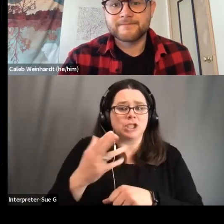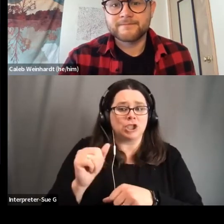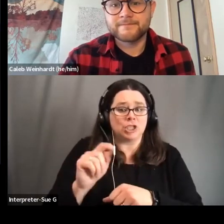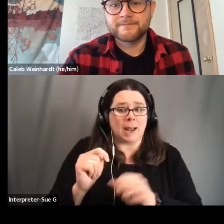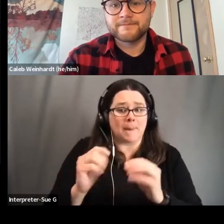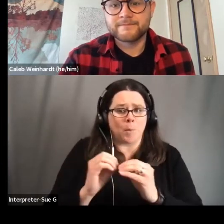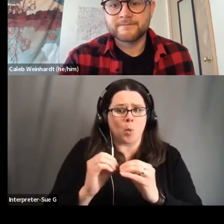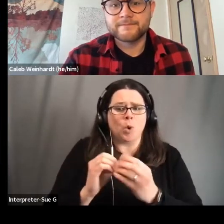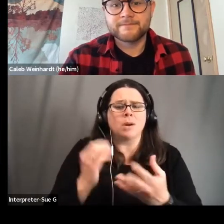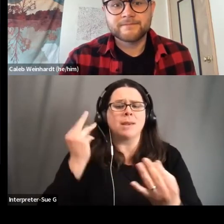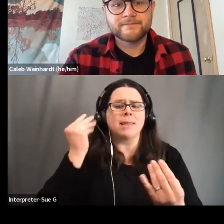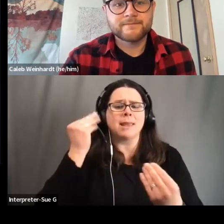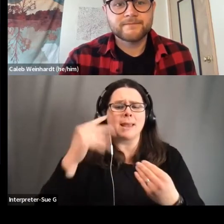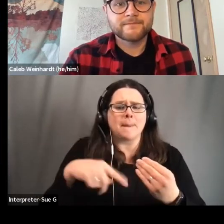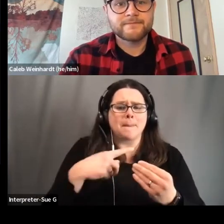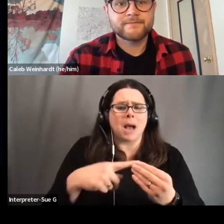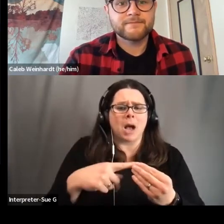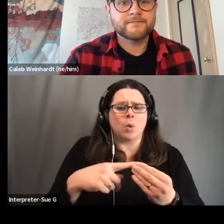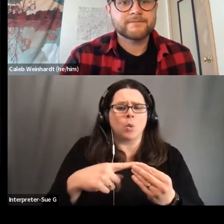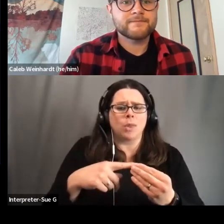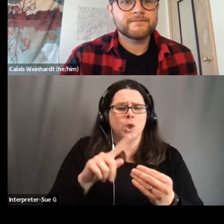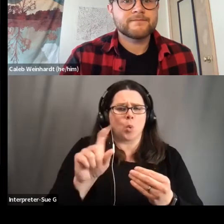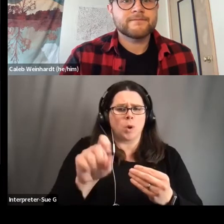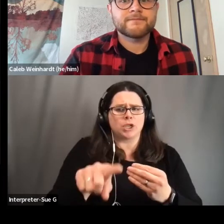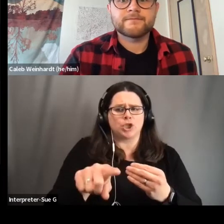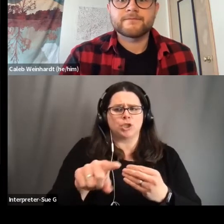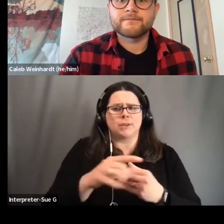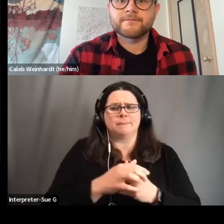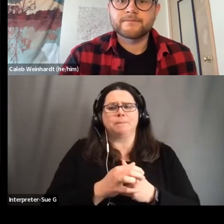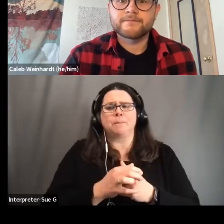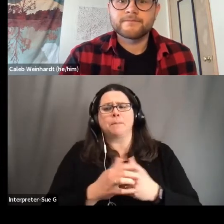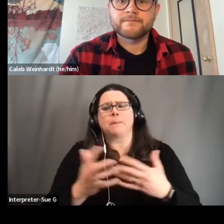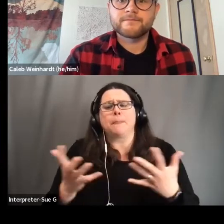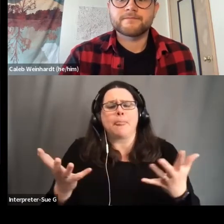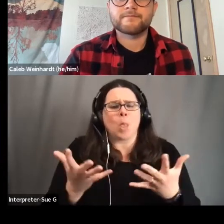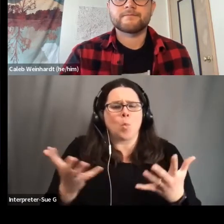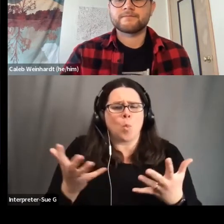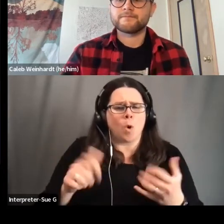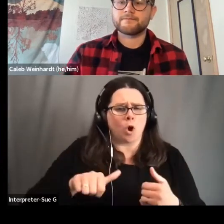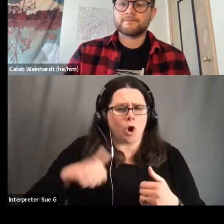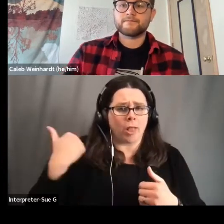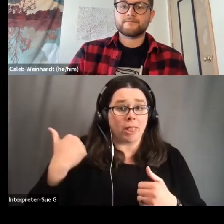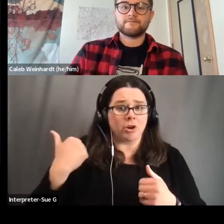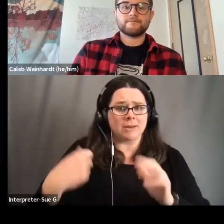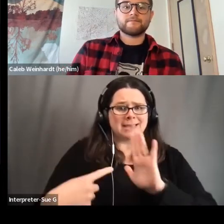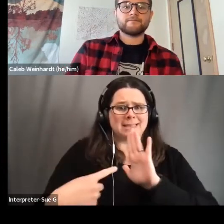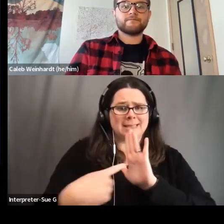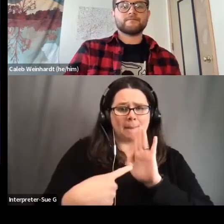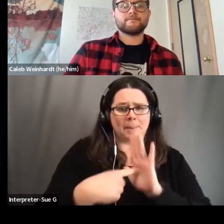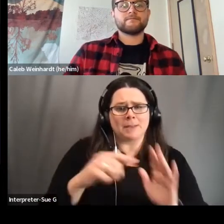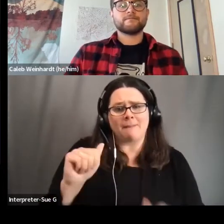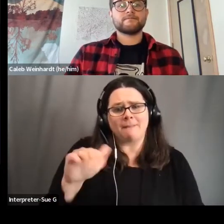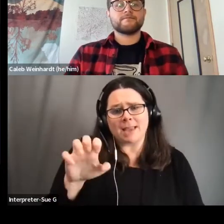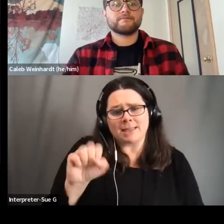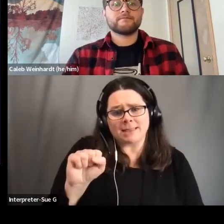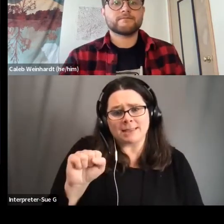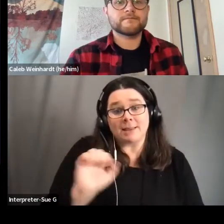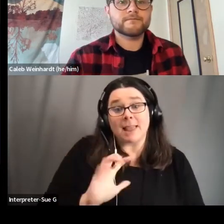to think about this question of what are some other types of ACEs that trans people might experience?